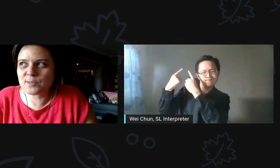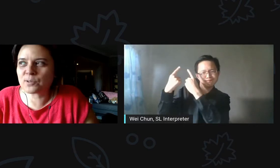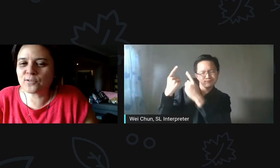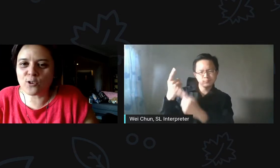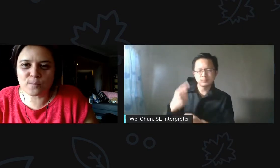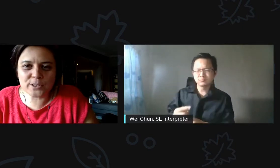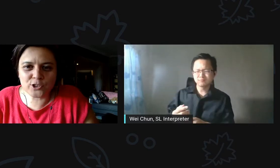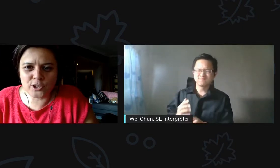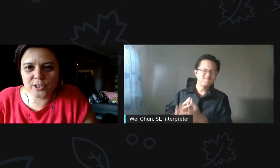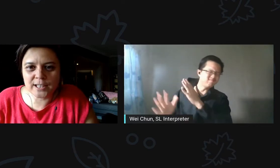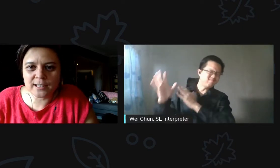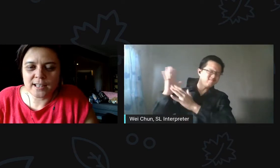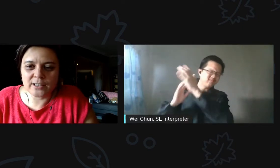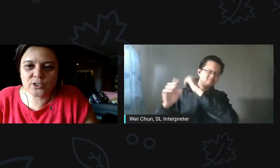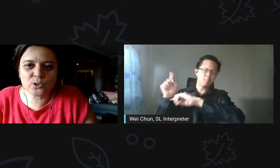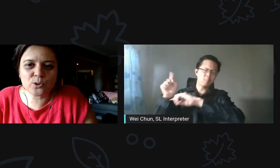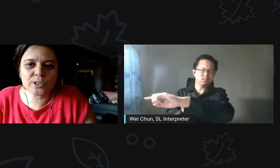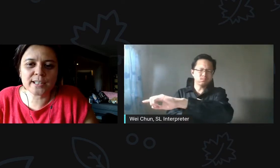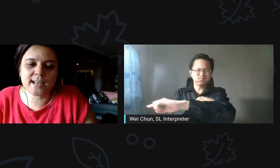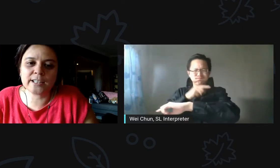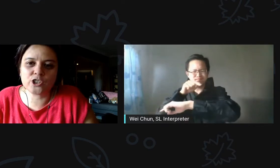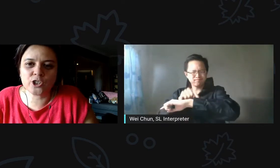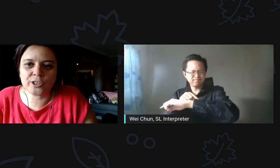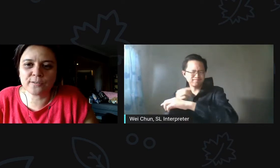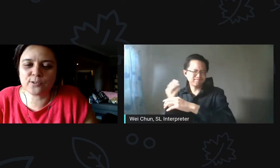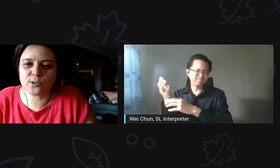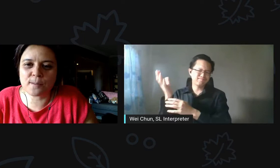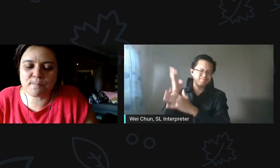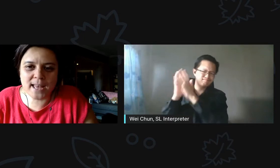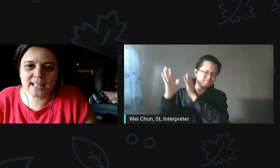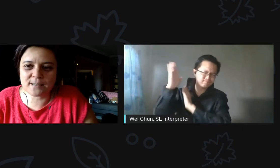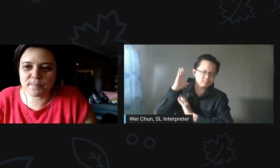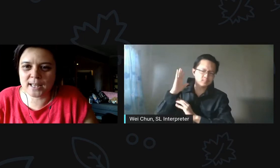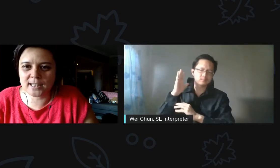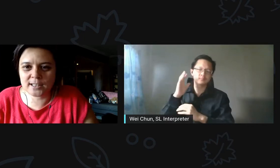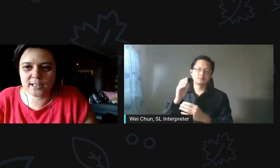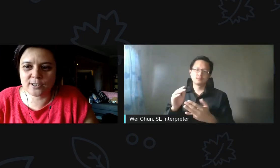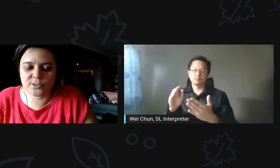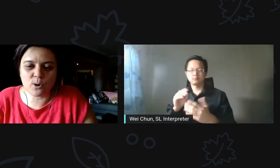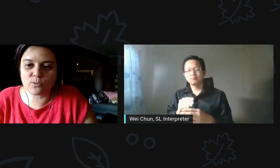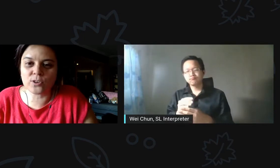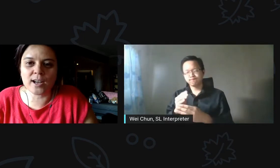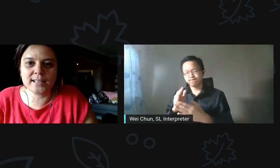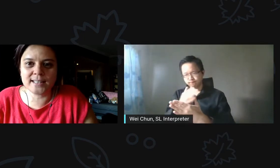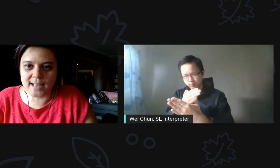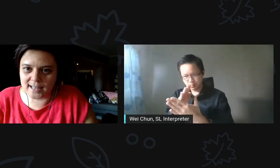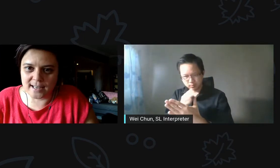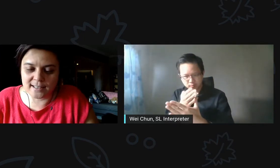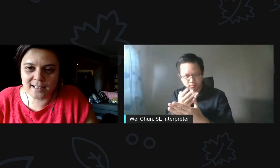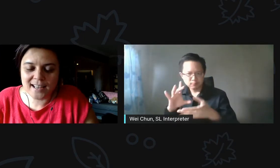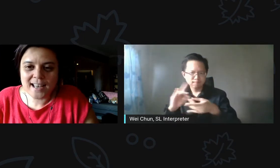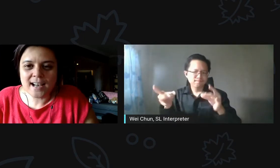This performance journey, the storytelling journey for many many years over a decade.